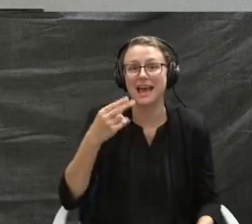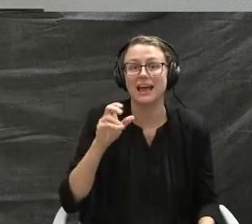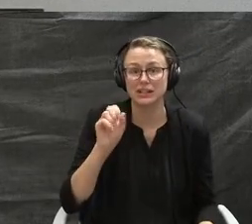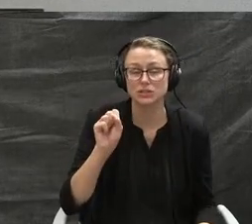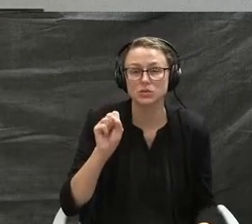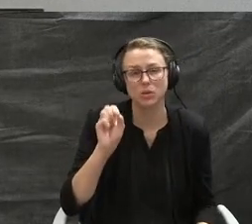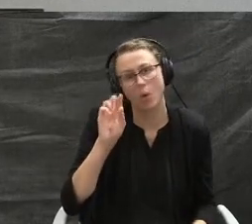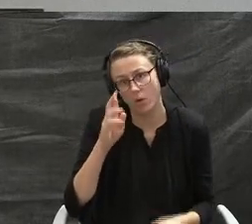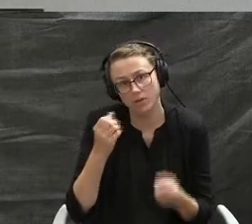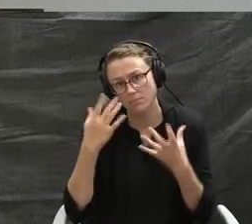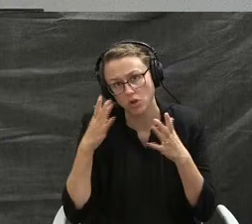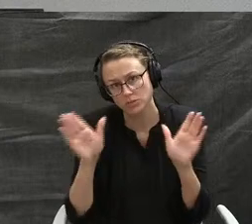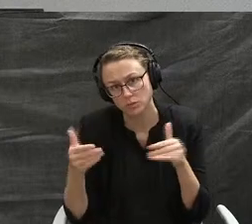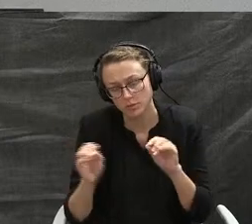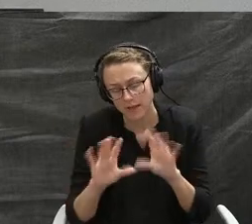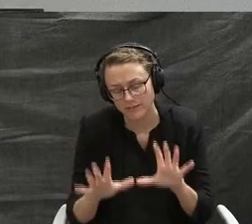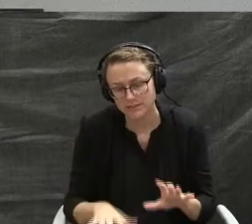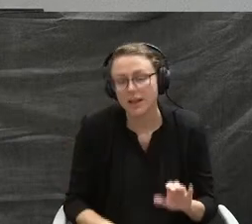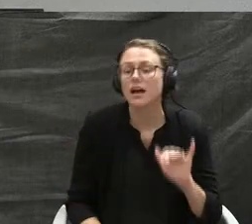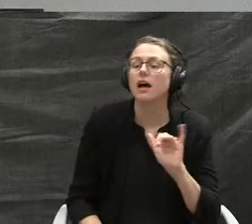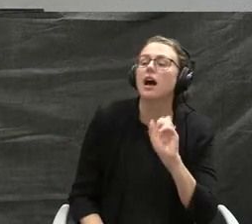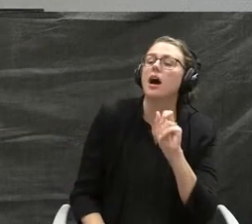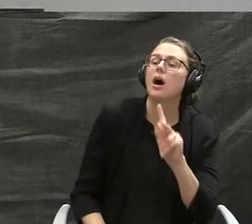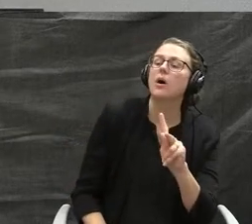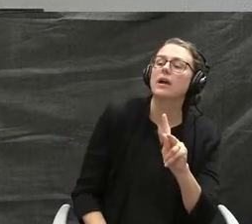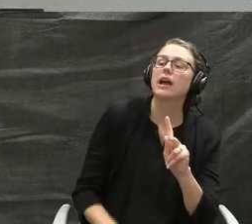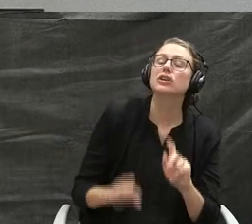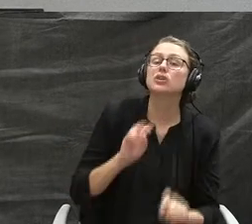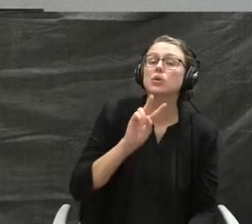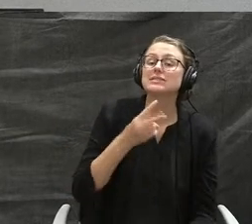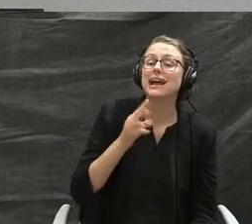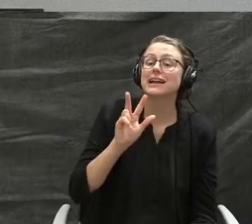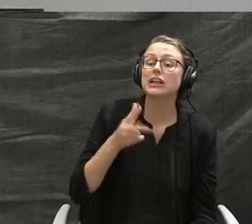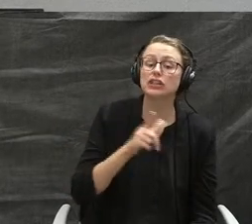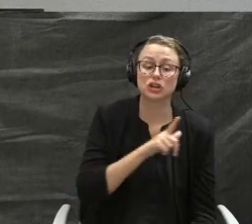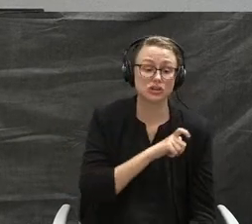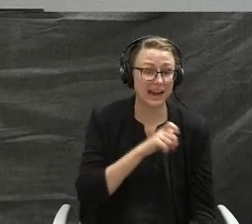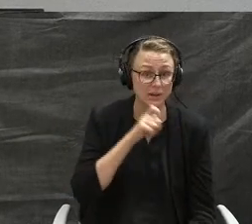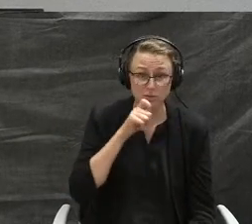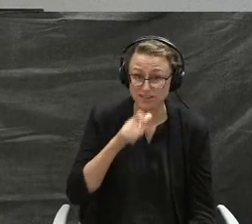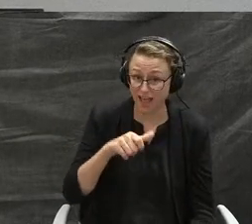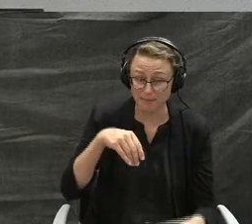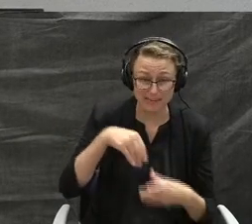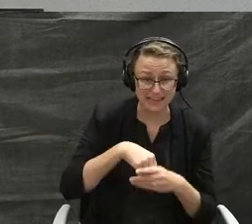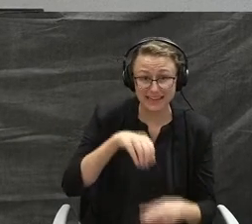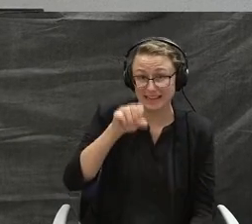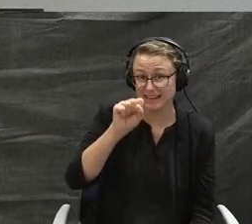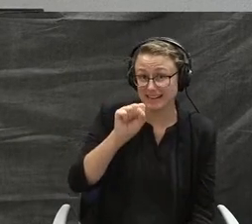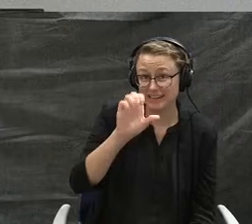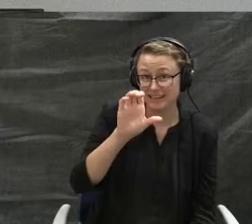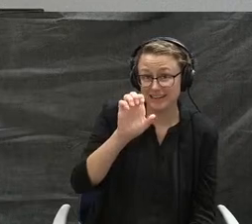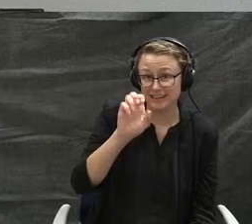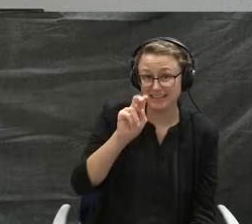obviously. OK, so if I understand correctly, two and three will no longer be at scenic. It will be at Excelsior,